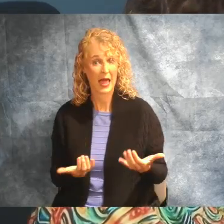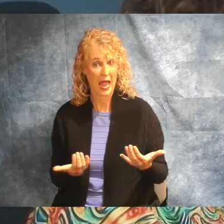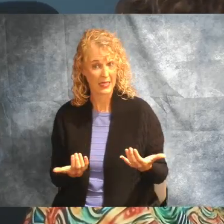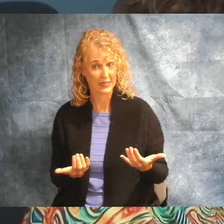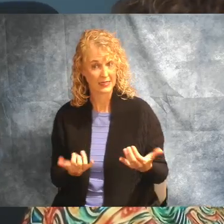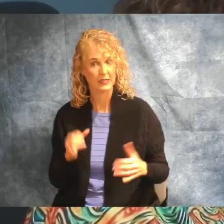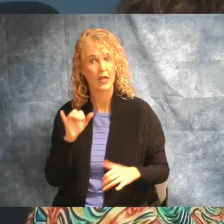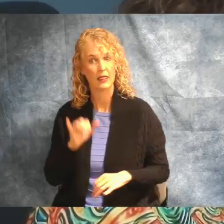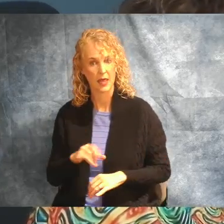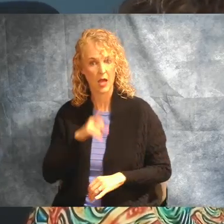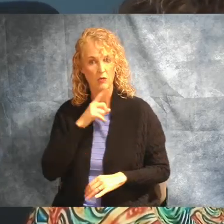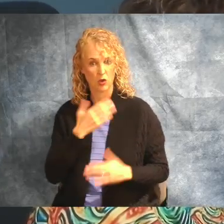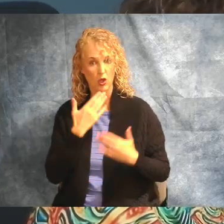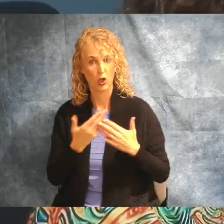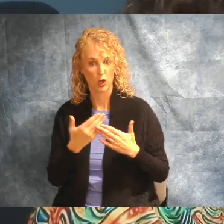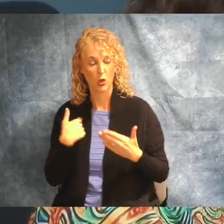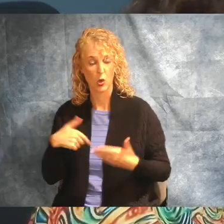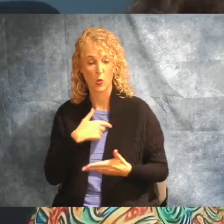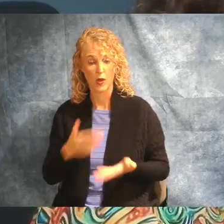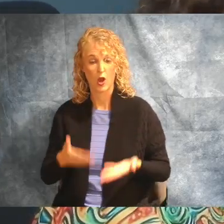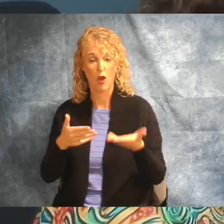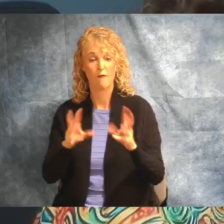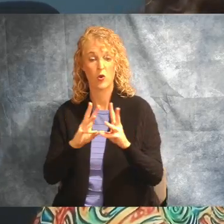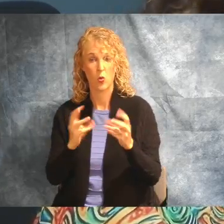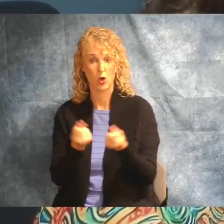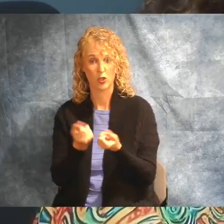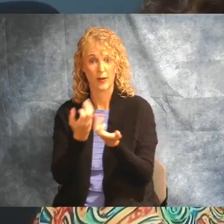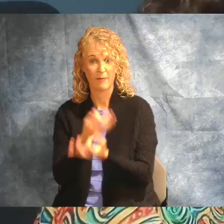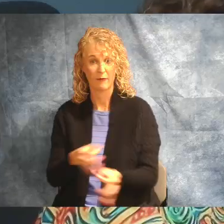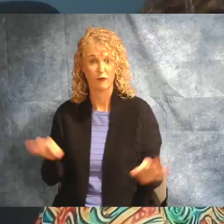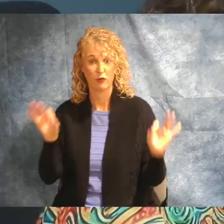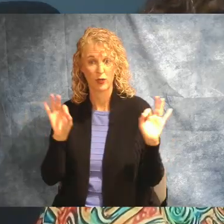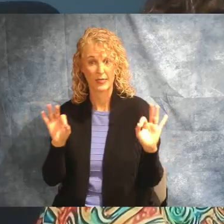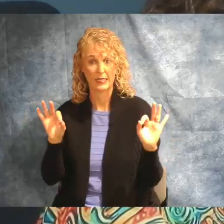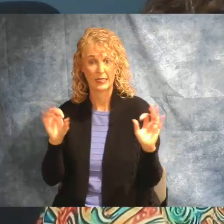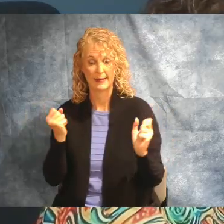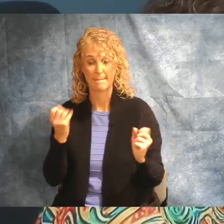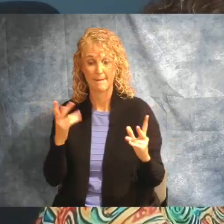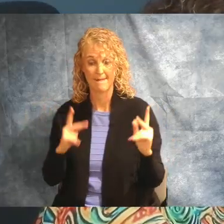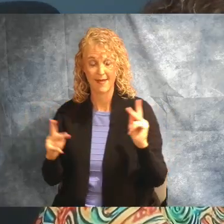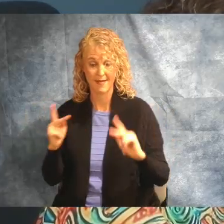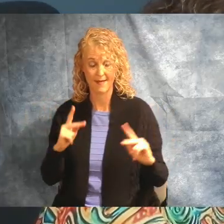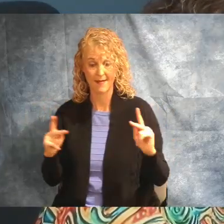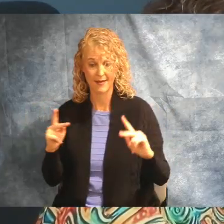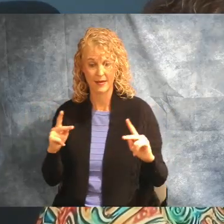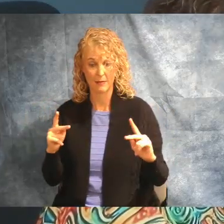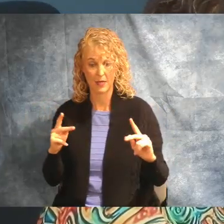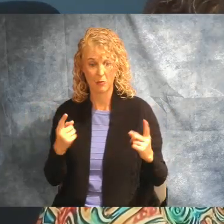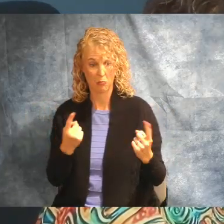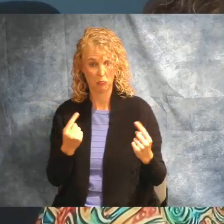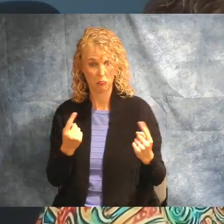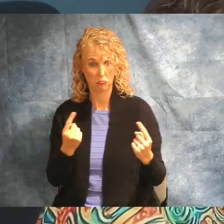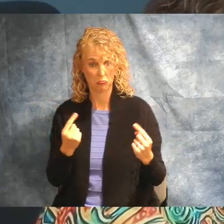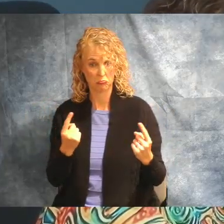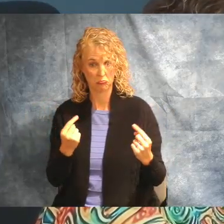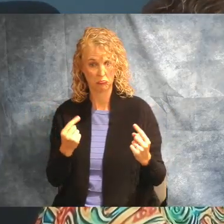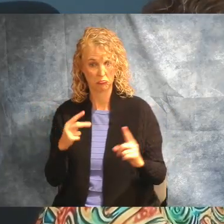we had our workshops that were free and I saw a lot of people there that came over applied and